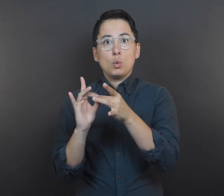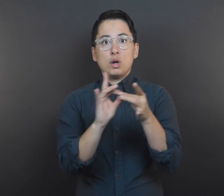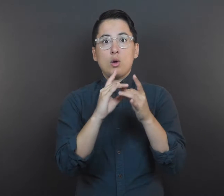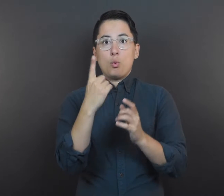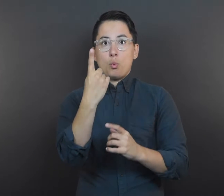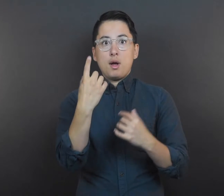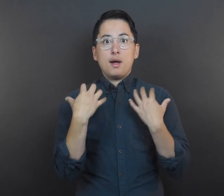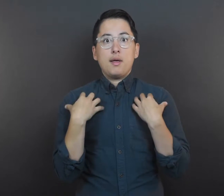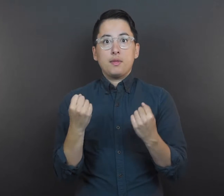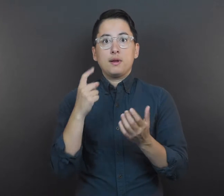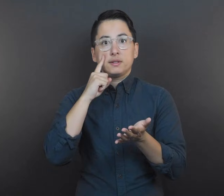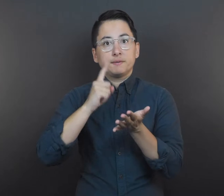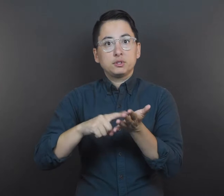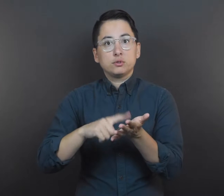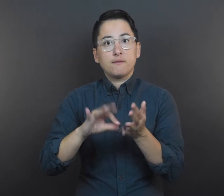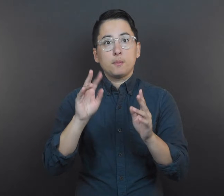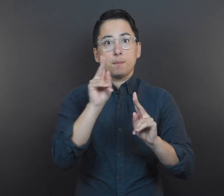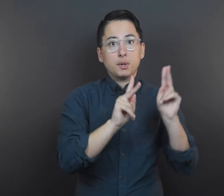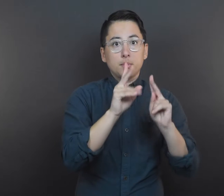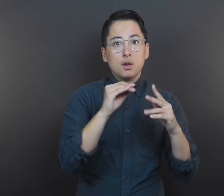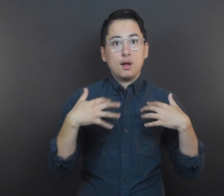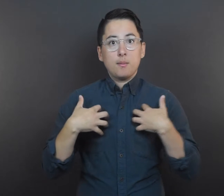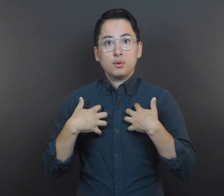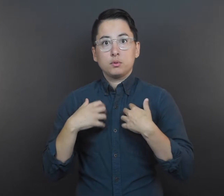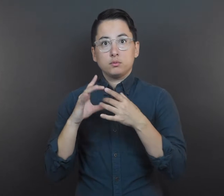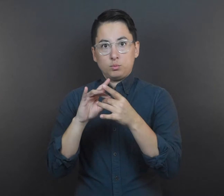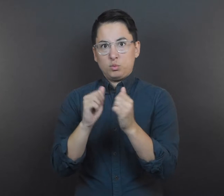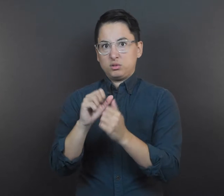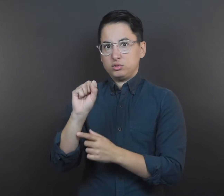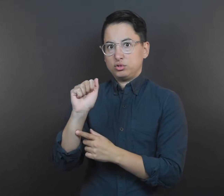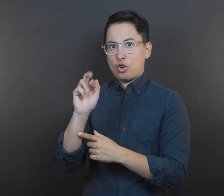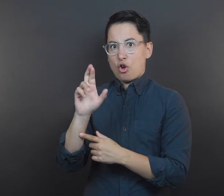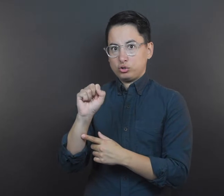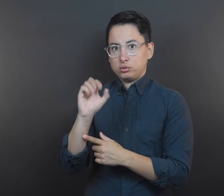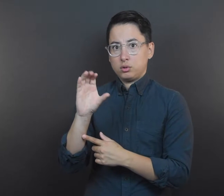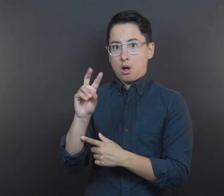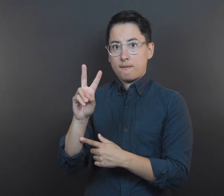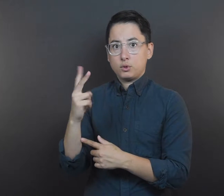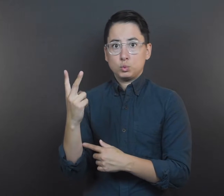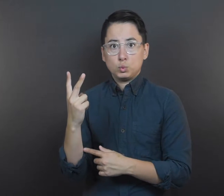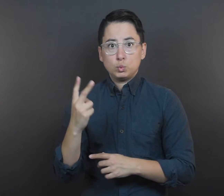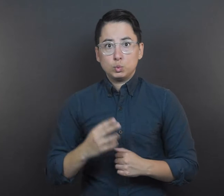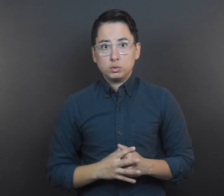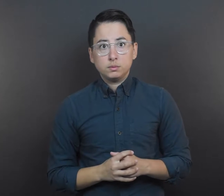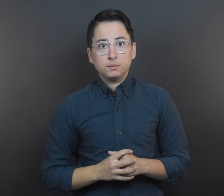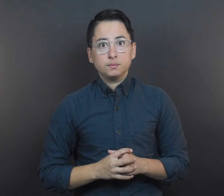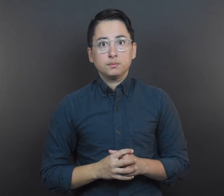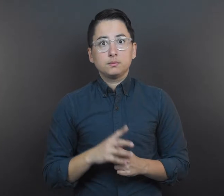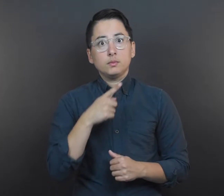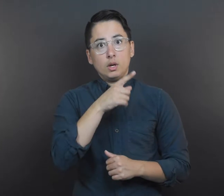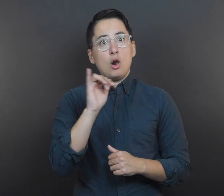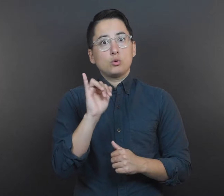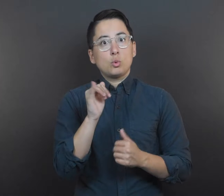and coordination of animal and human sample testing, coordinating One Health investigations